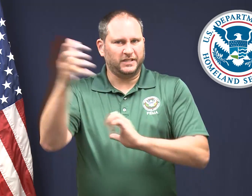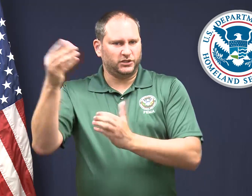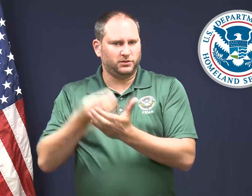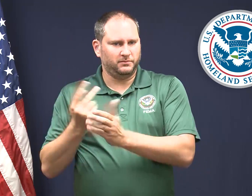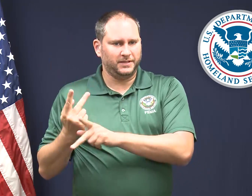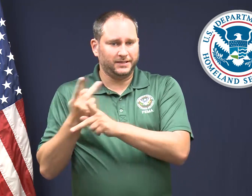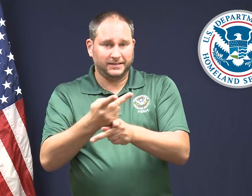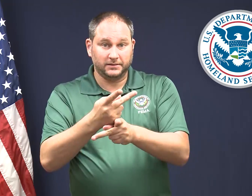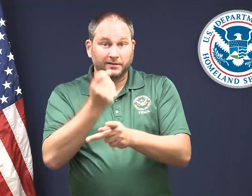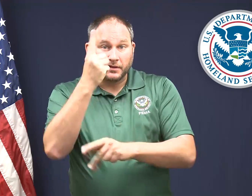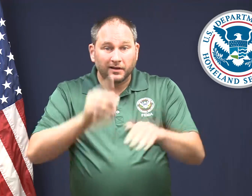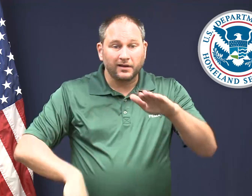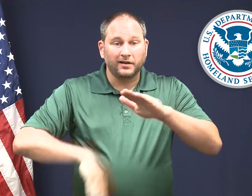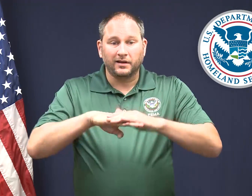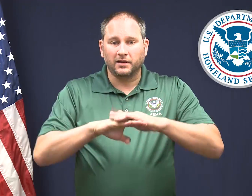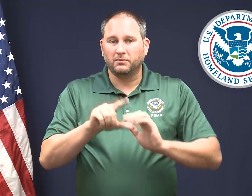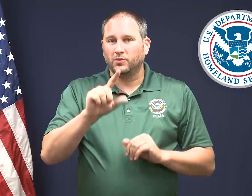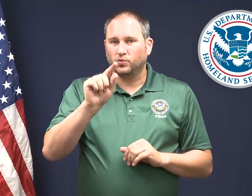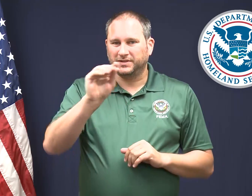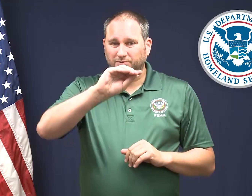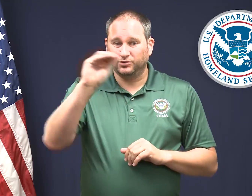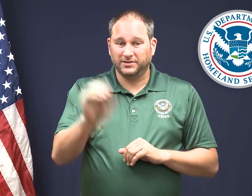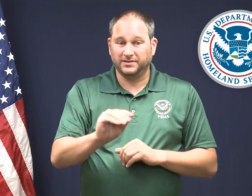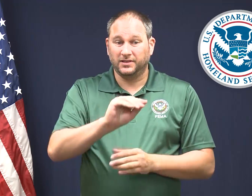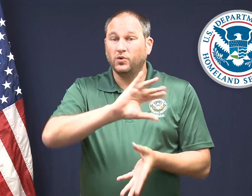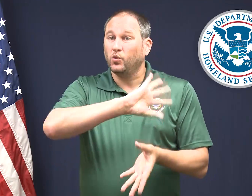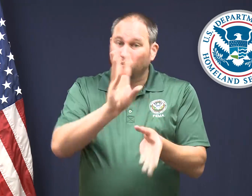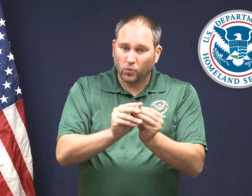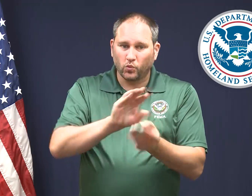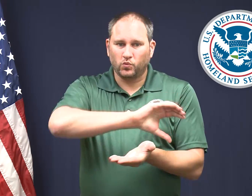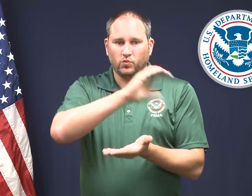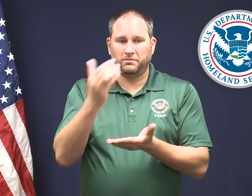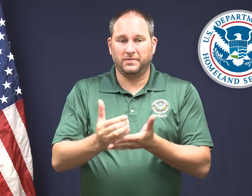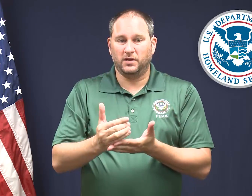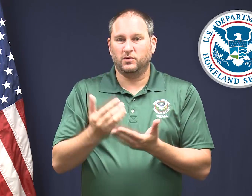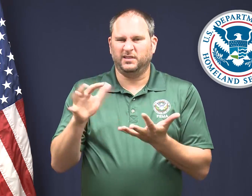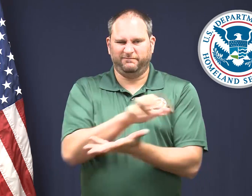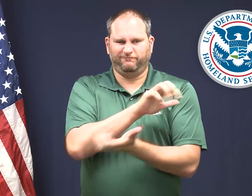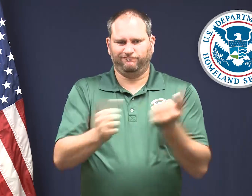disaster loan amount was, but it may not be more than 20% of the total amount of damage